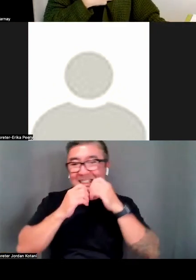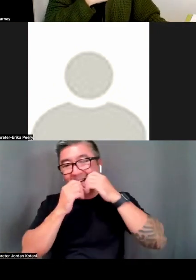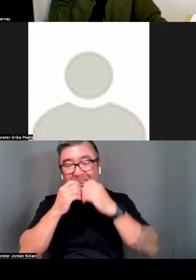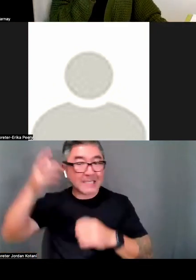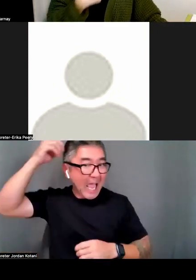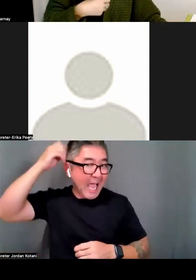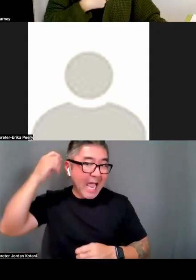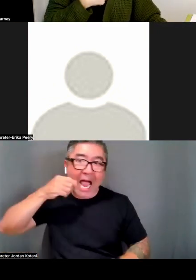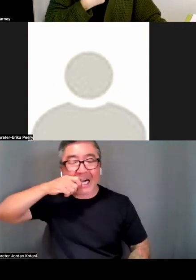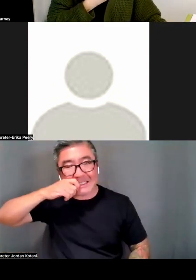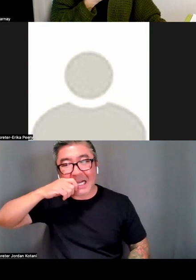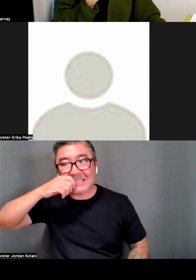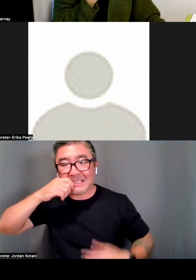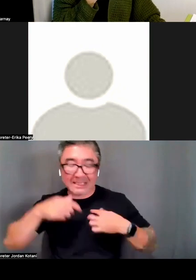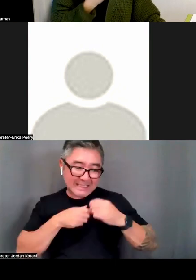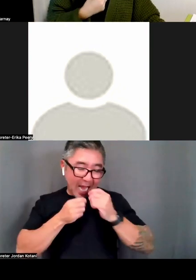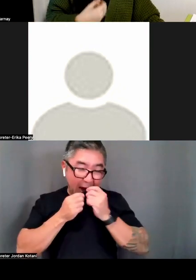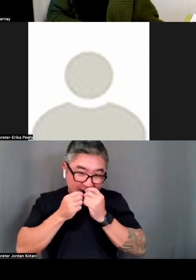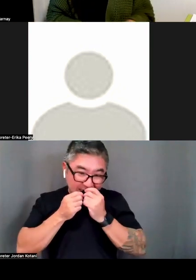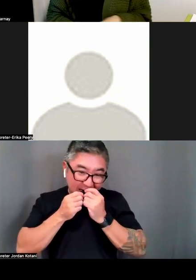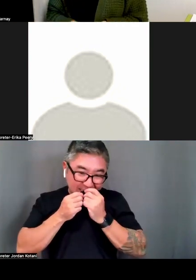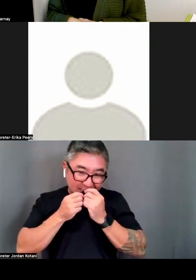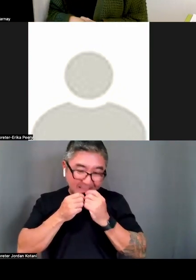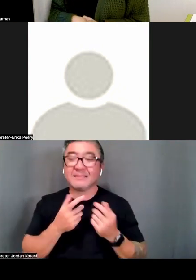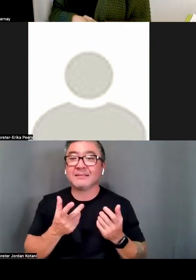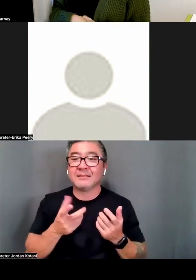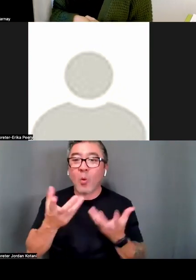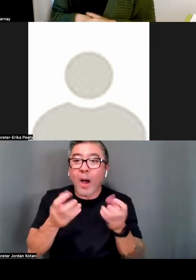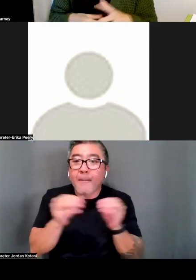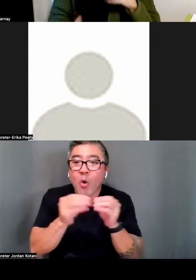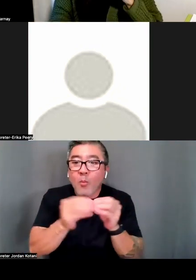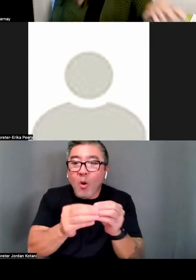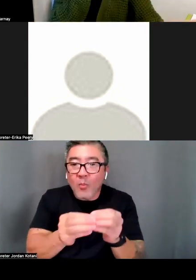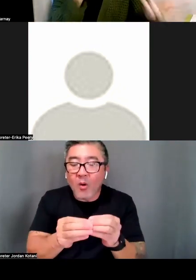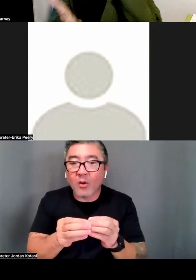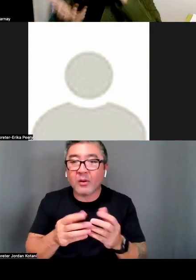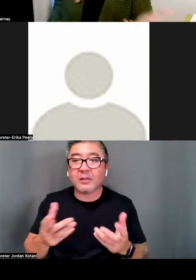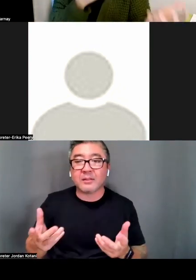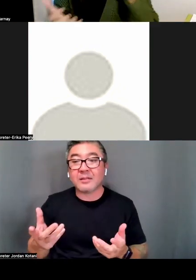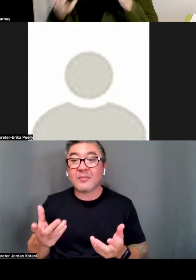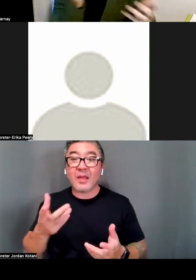clothing. I've seen a lot of clothing chewers. Mealtime, shoving all the food in their mouth.